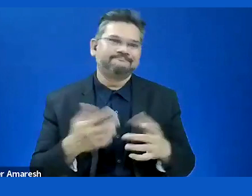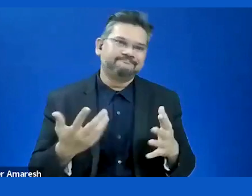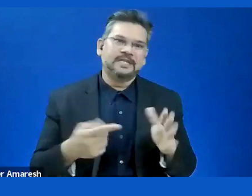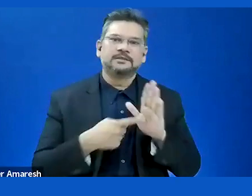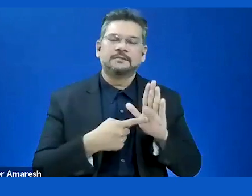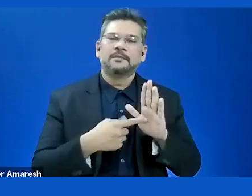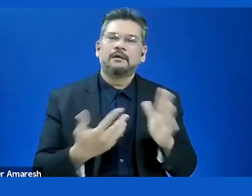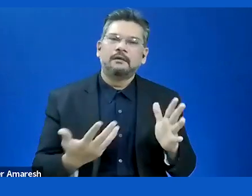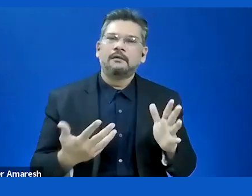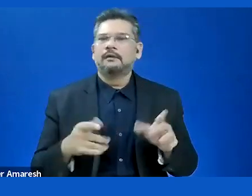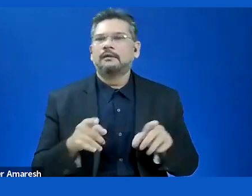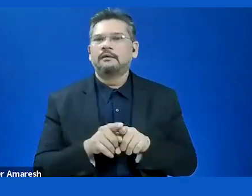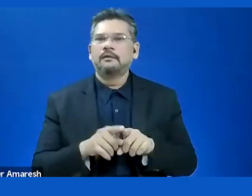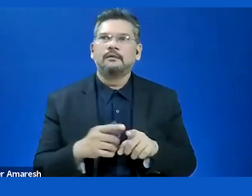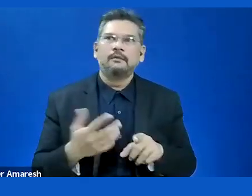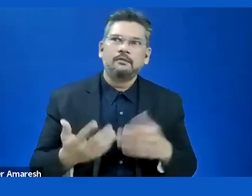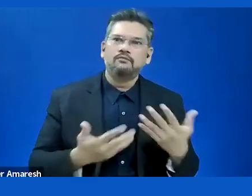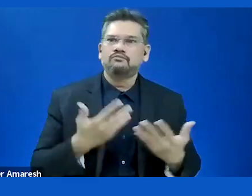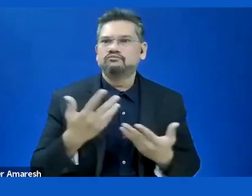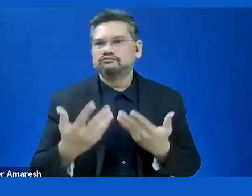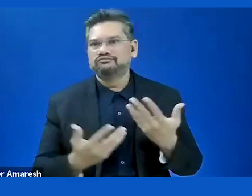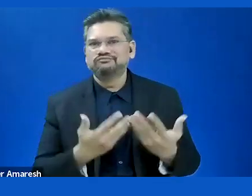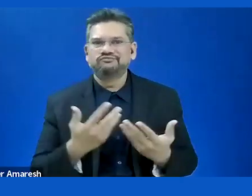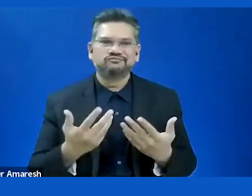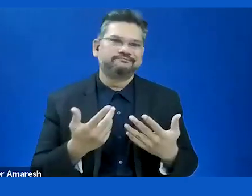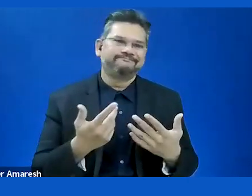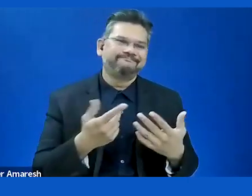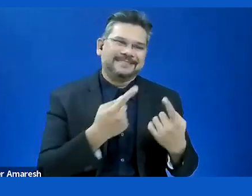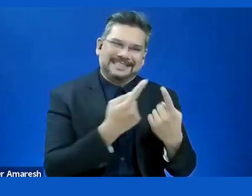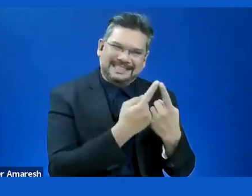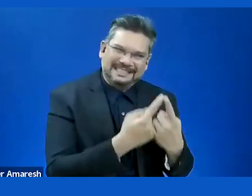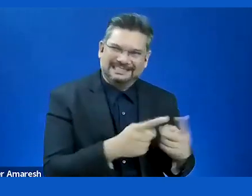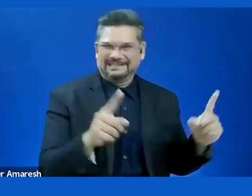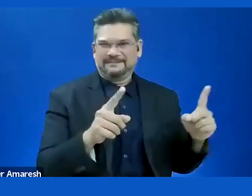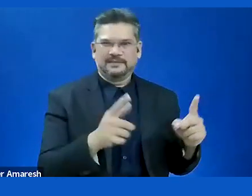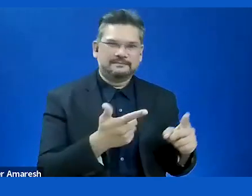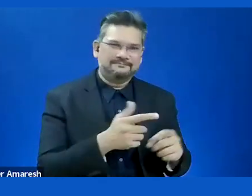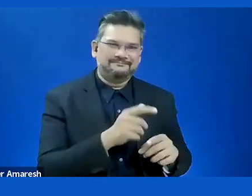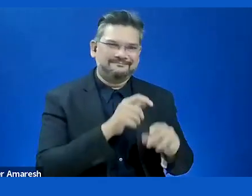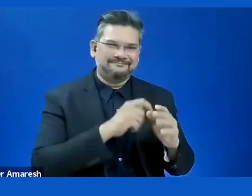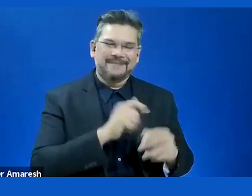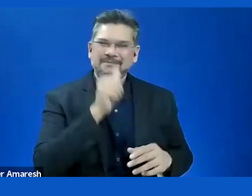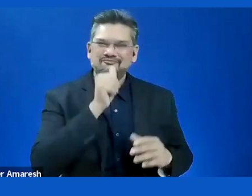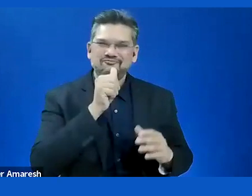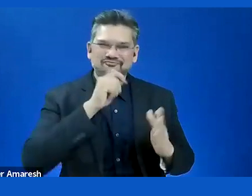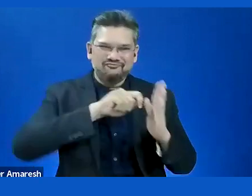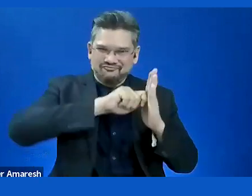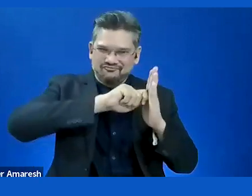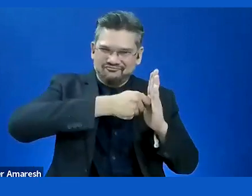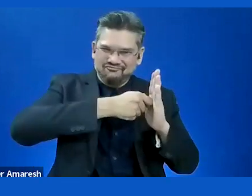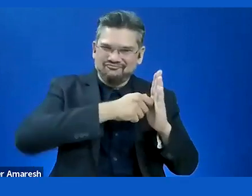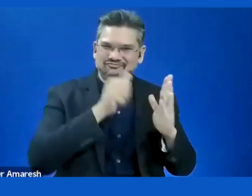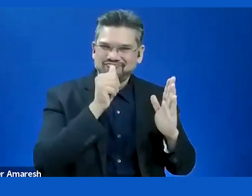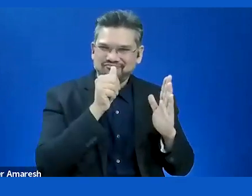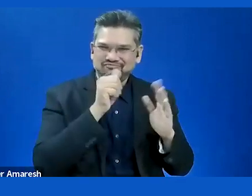come up with a unique and original password and authentication every time you use a new service,